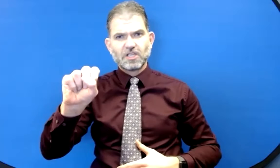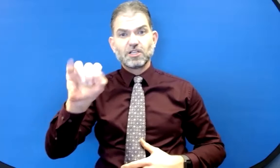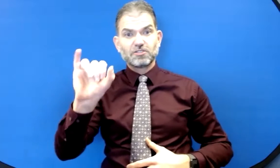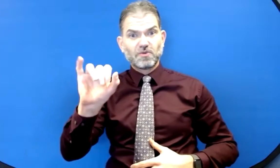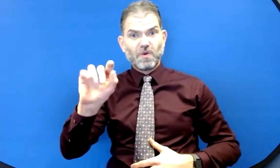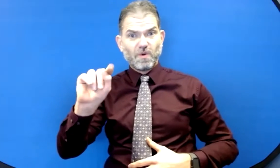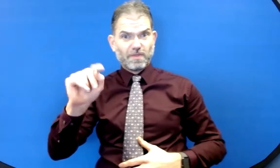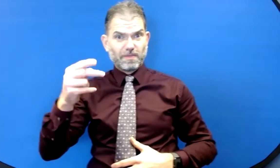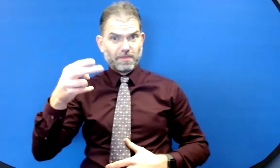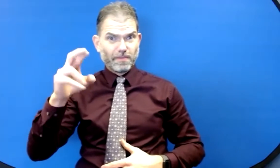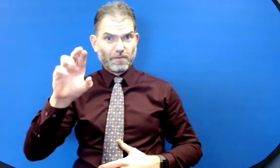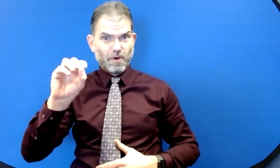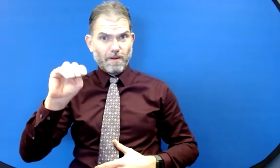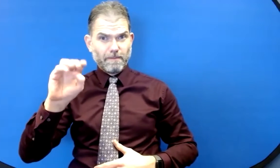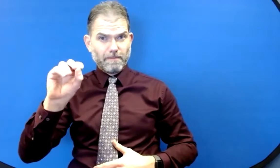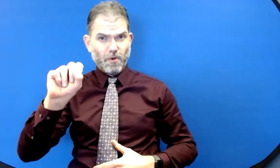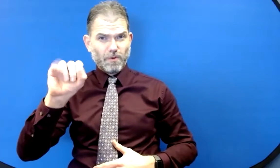ASL Interpreter: Trombosis ASL Interpreter: thrombosis